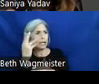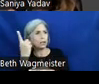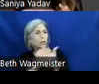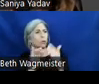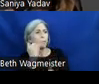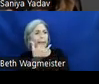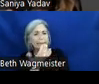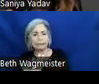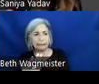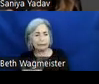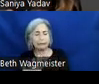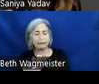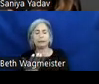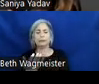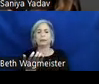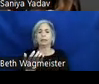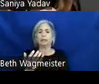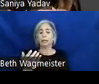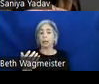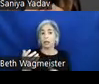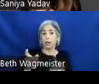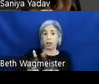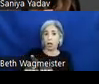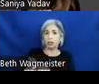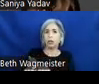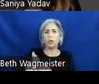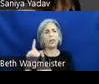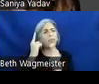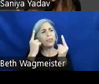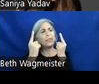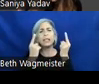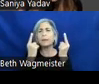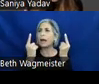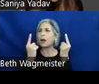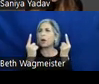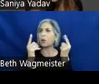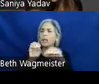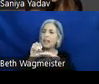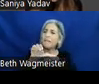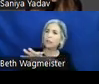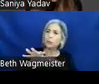with inclusive persona helps us think about how we influence how we look at micro moments